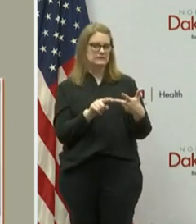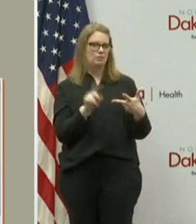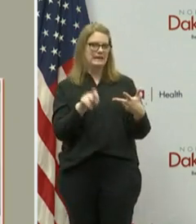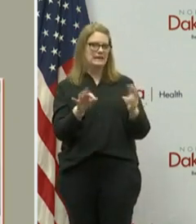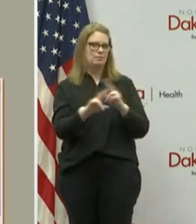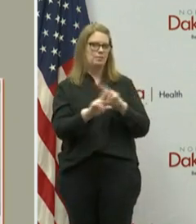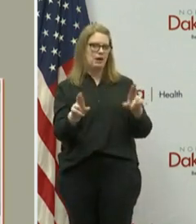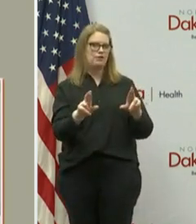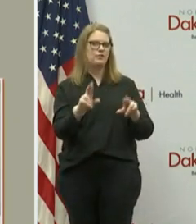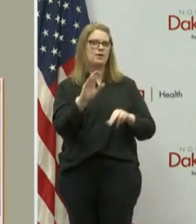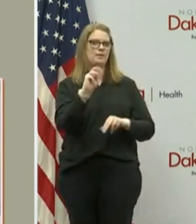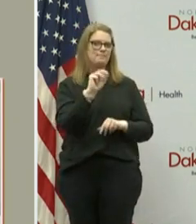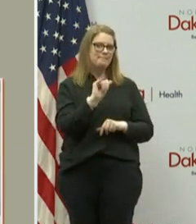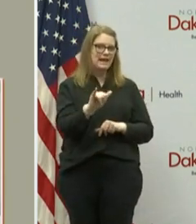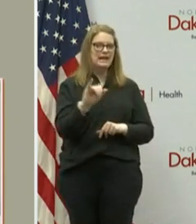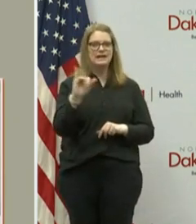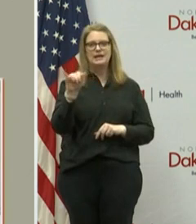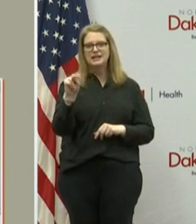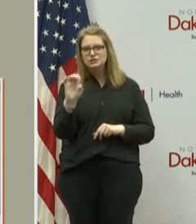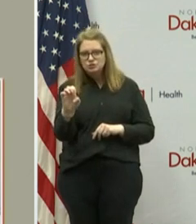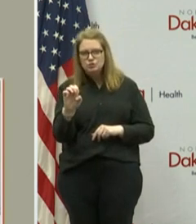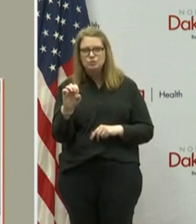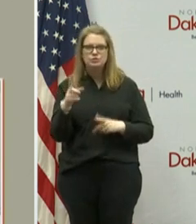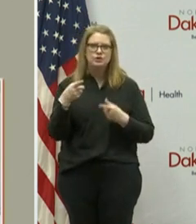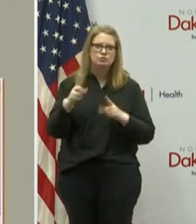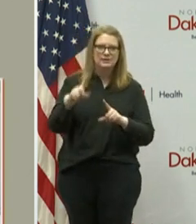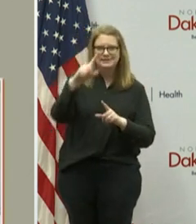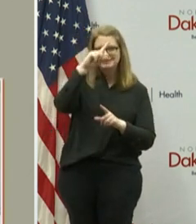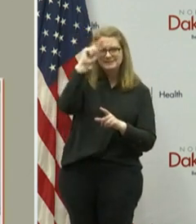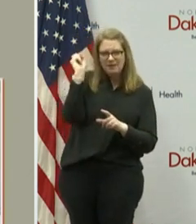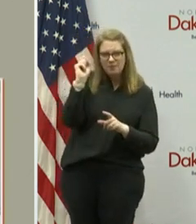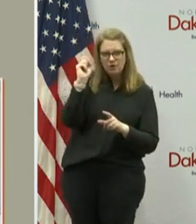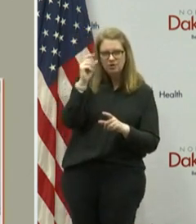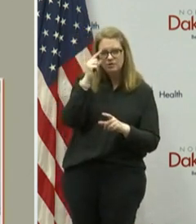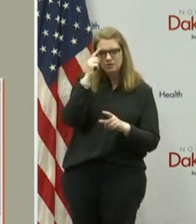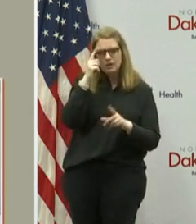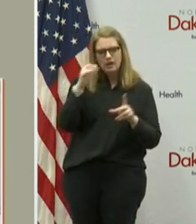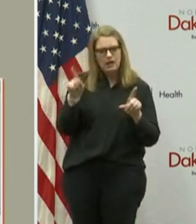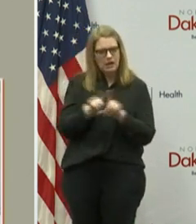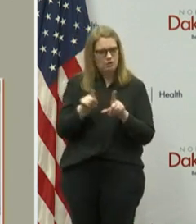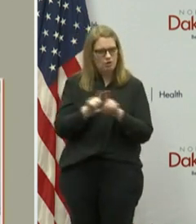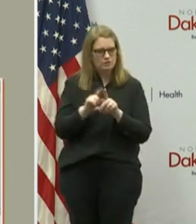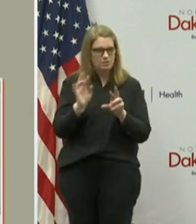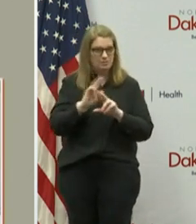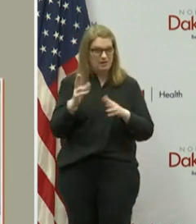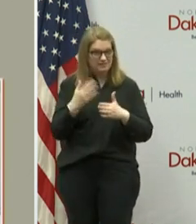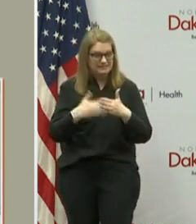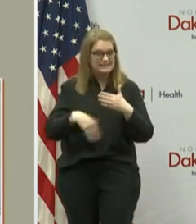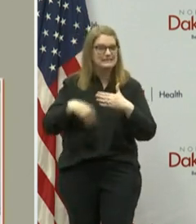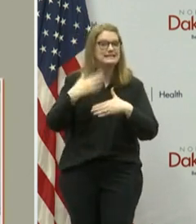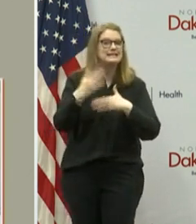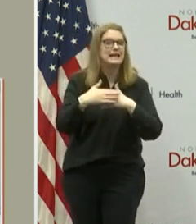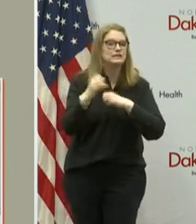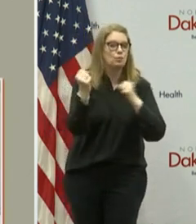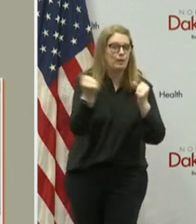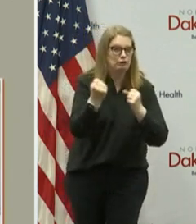DESCRIBING WHAT THOSE NEW STANDARD OPERATING PROCEDURES. LAST IS SOMETHING WE HAVE TO